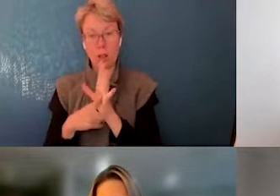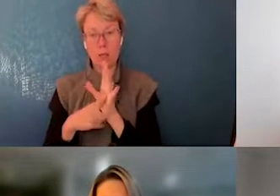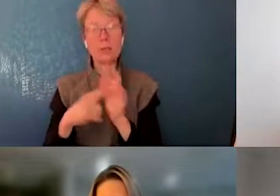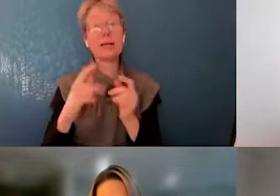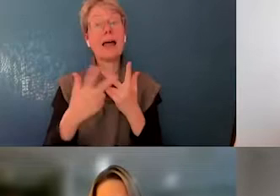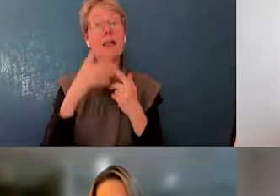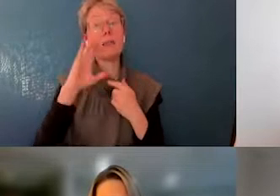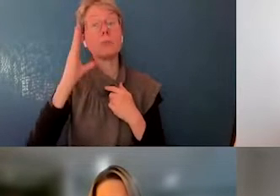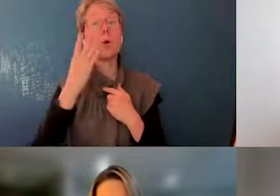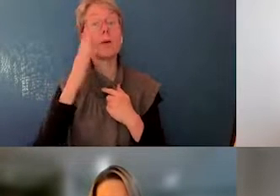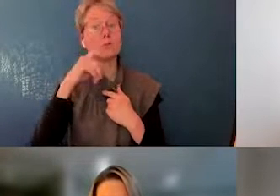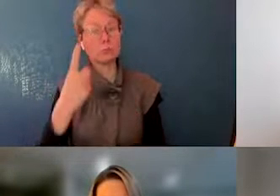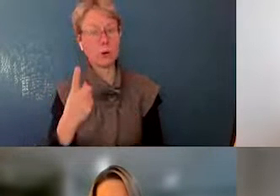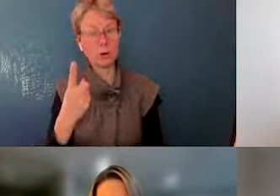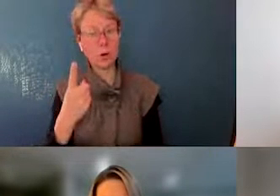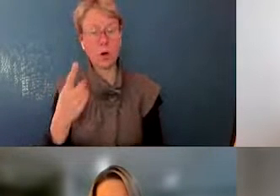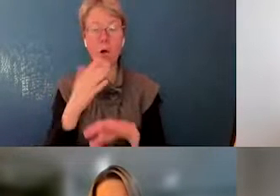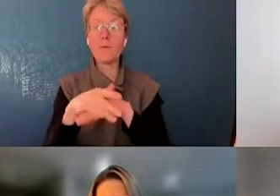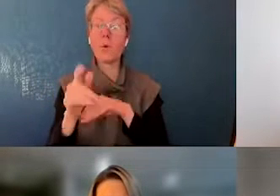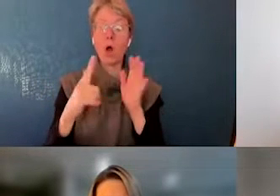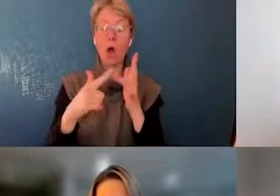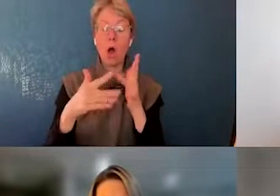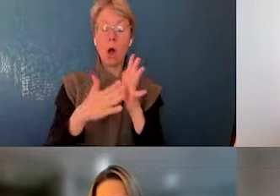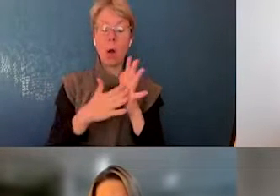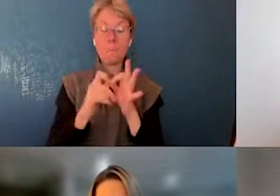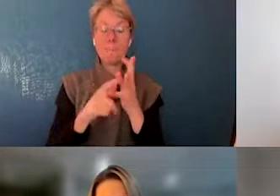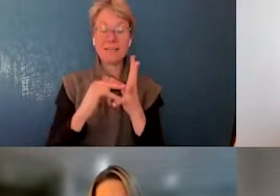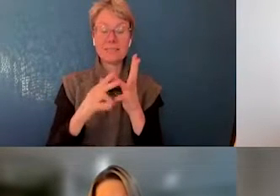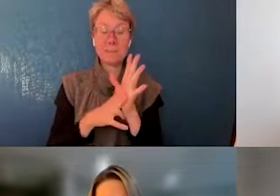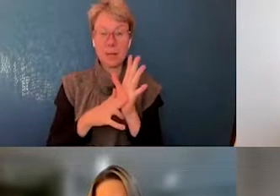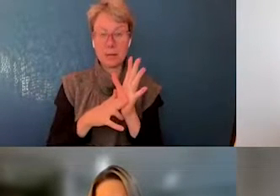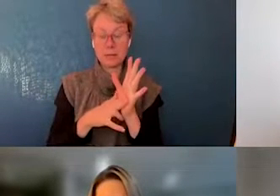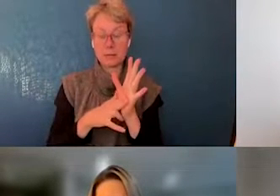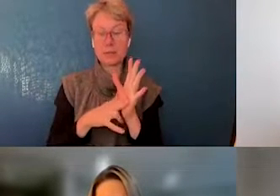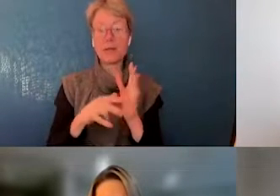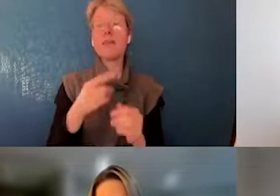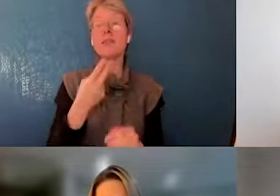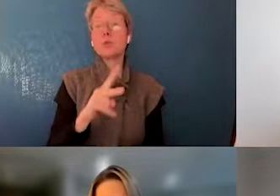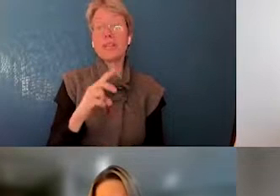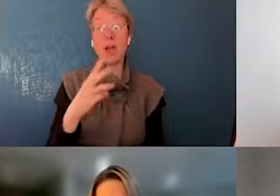which is on Ombudsman services and then on the 23rd we have meet magistrate Barrister